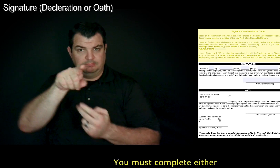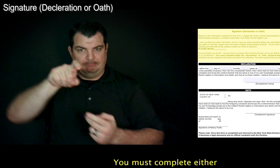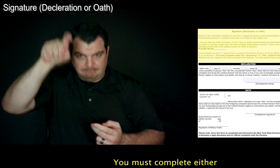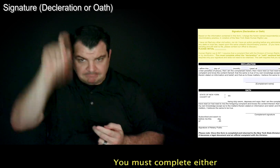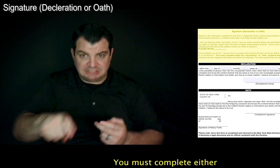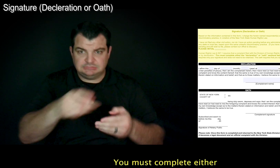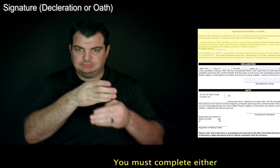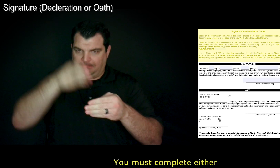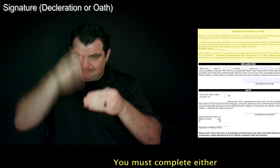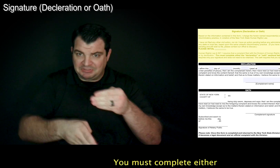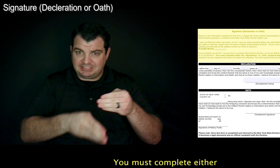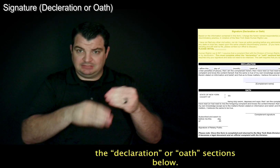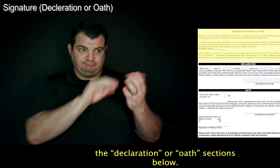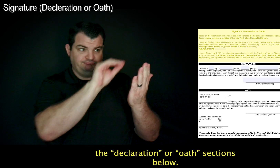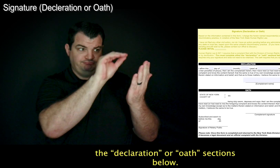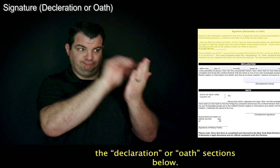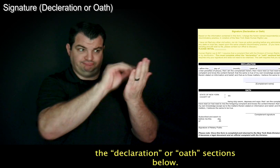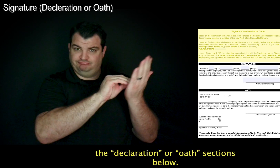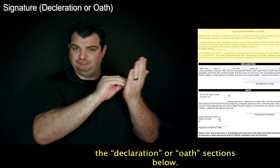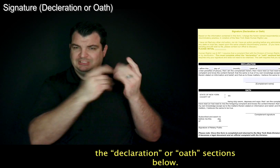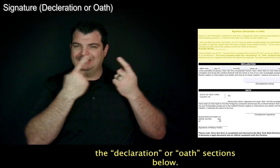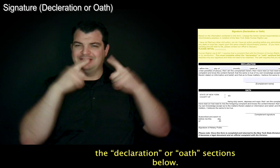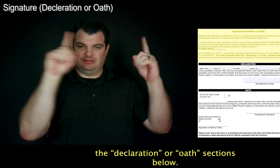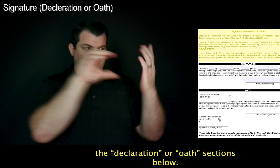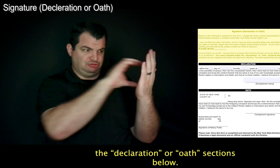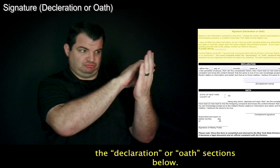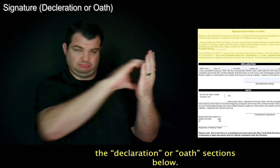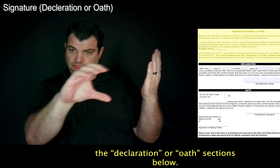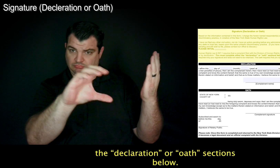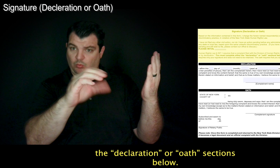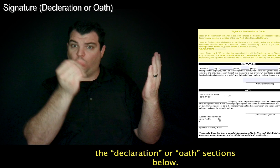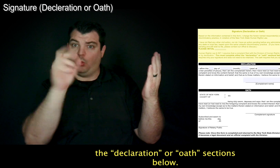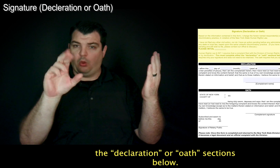You must complete either the “declaration” or “oath” sections below.